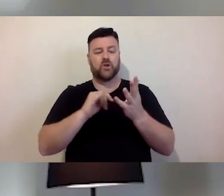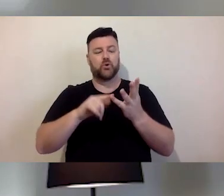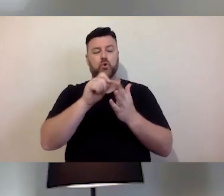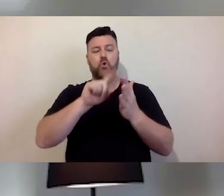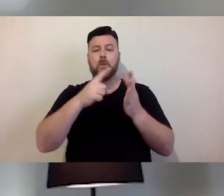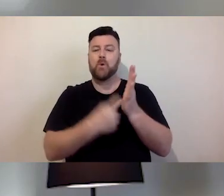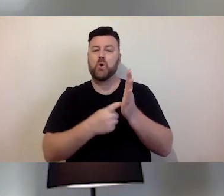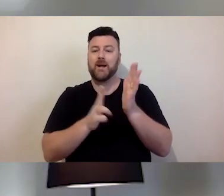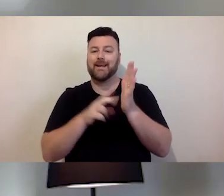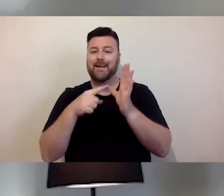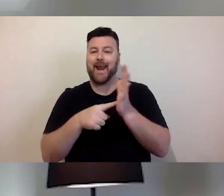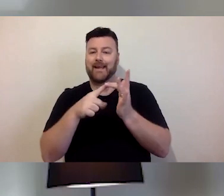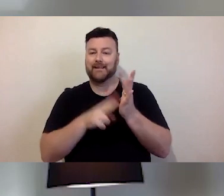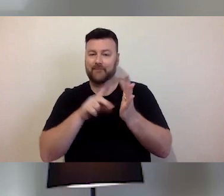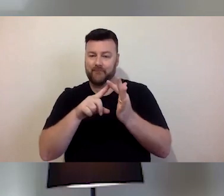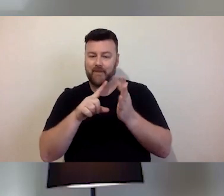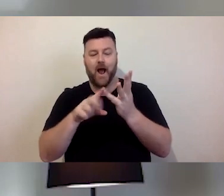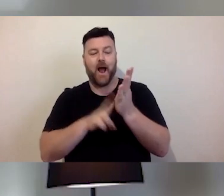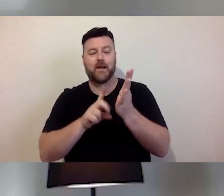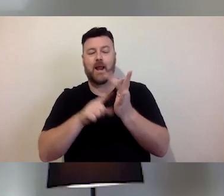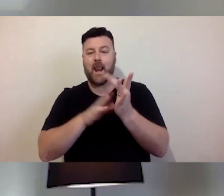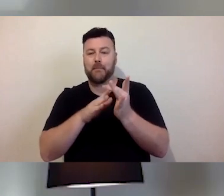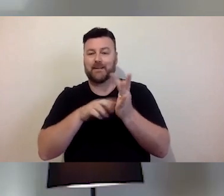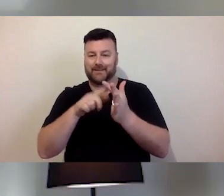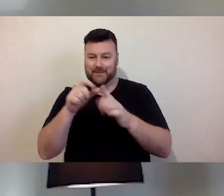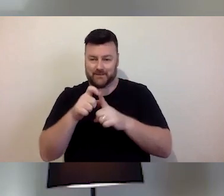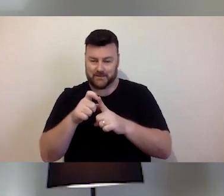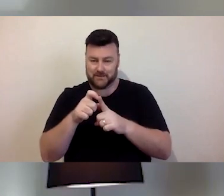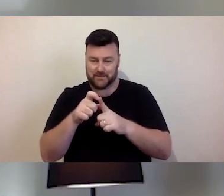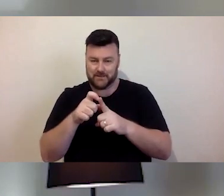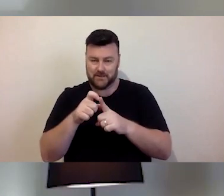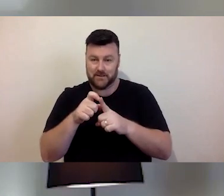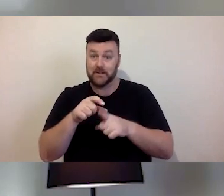and cultural leadership development. Mark brings with him decades from